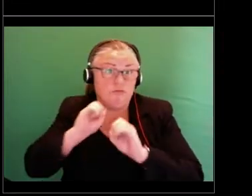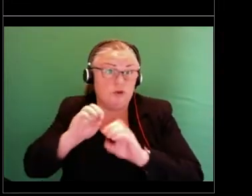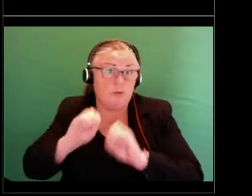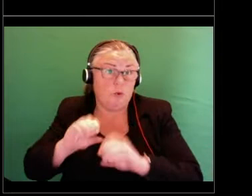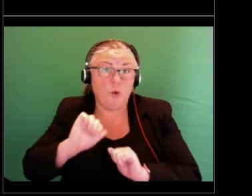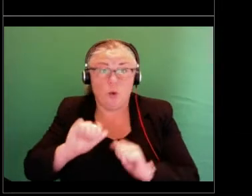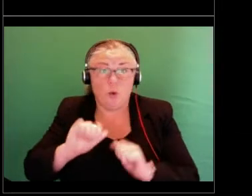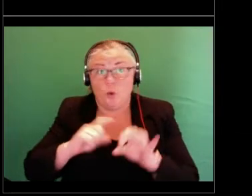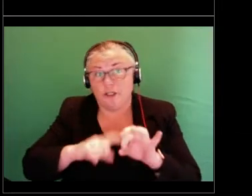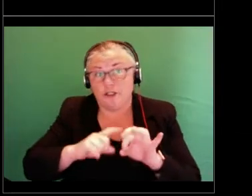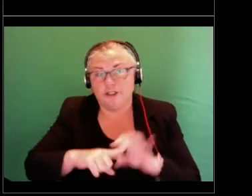was a very exciting initiative.